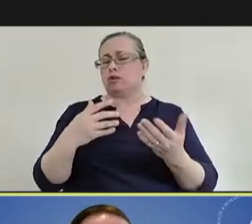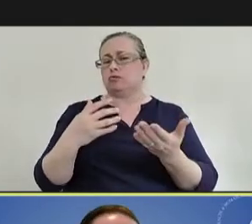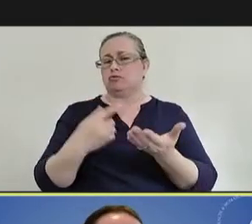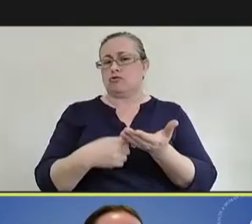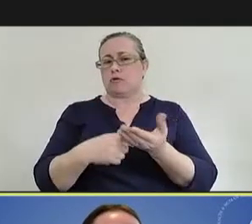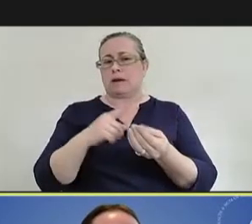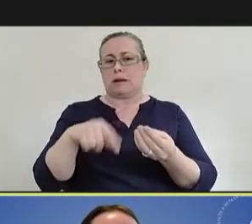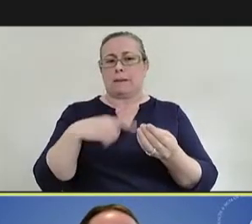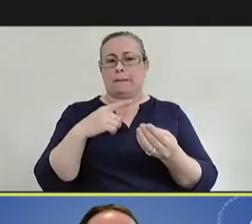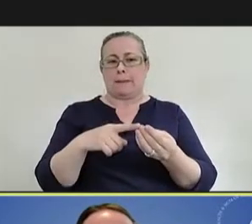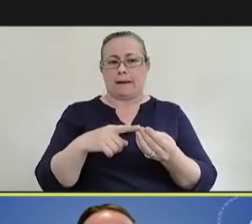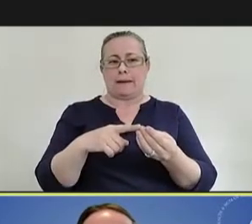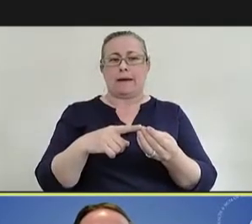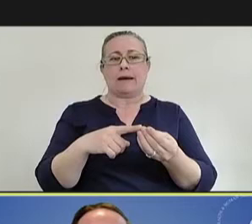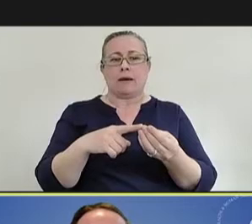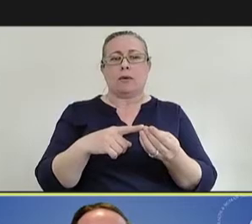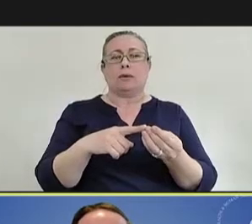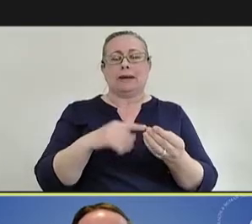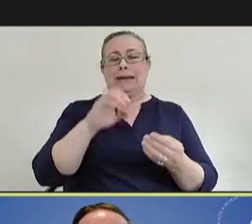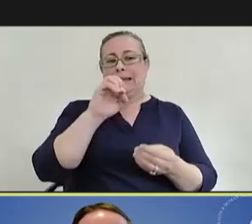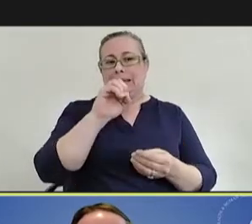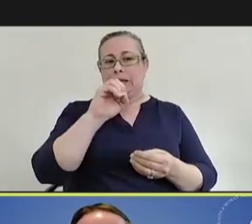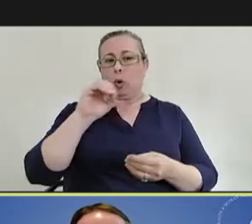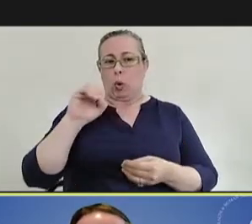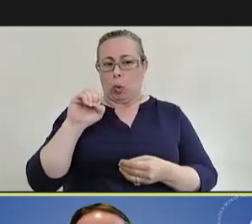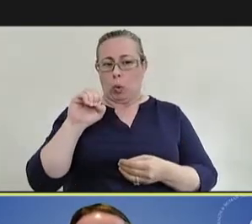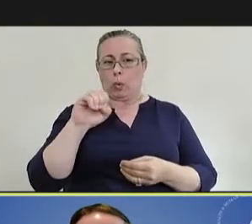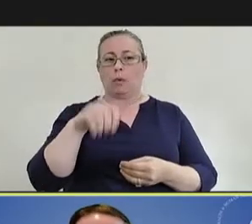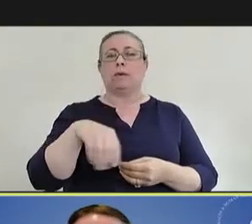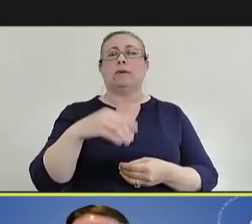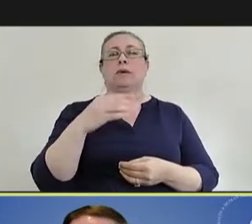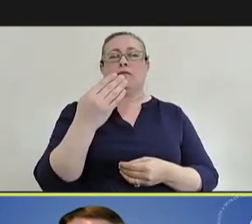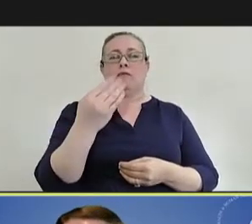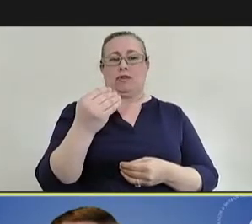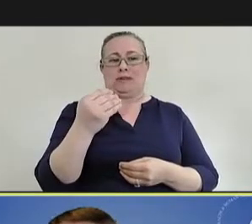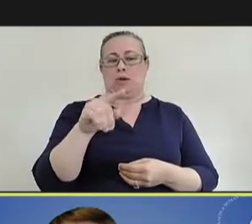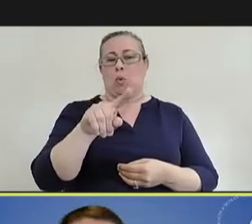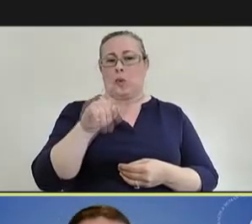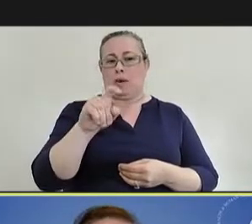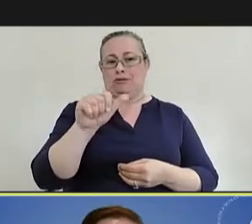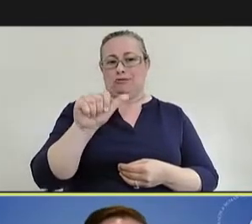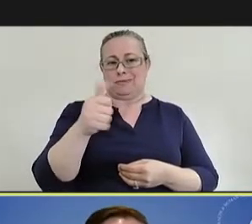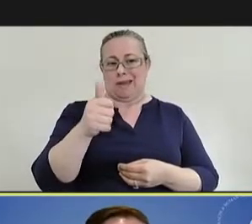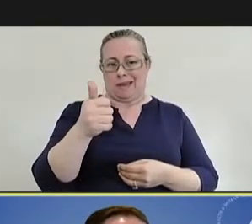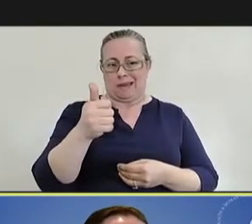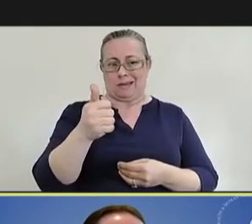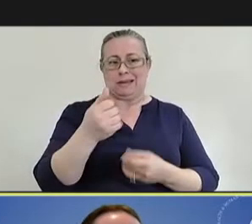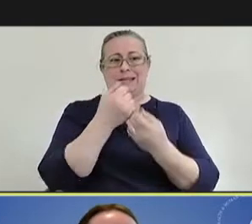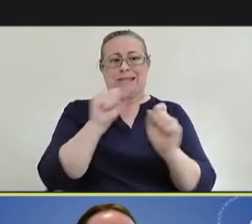order 14-110 on the safe, secure, and trustworthy development and use of artificial intelligence.